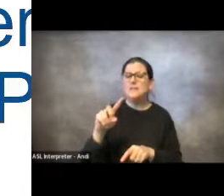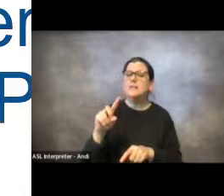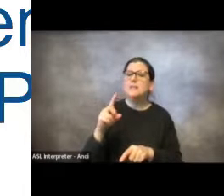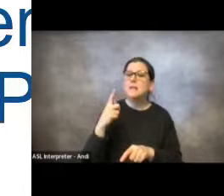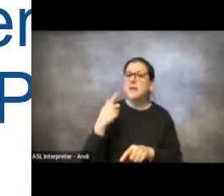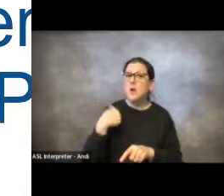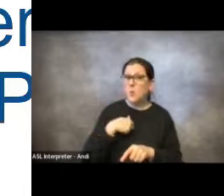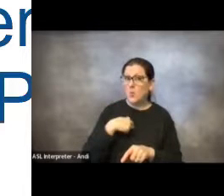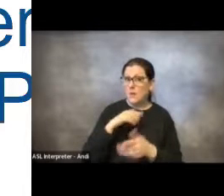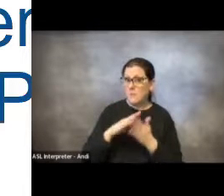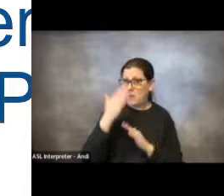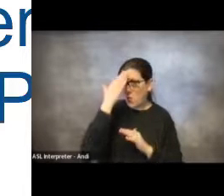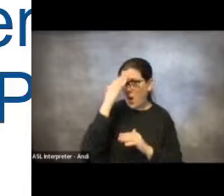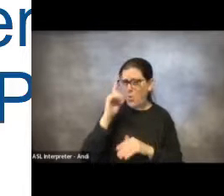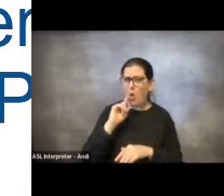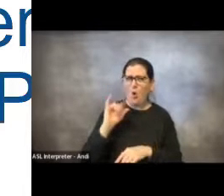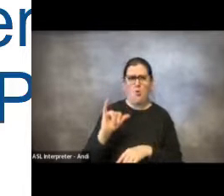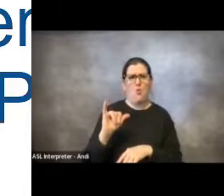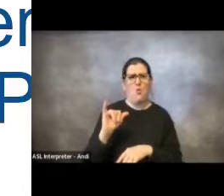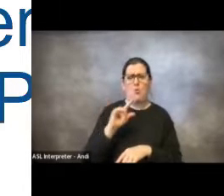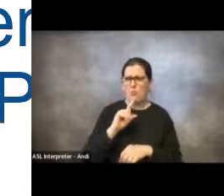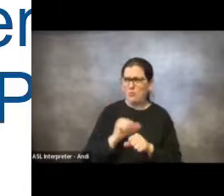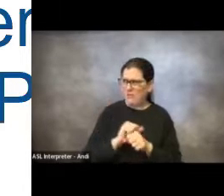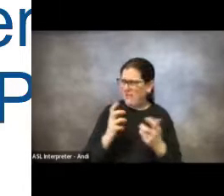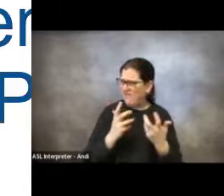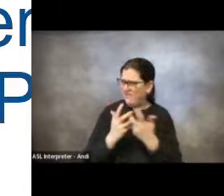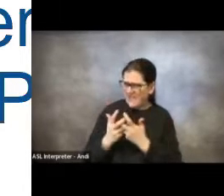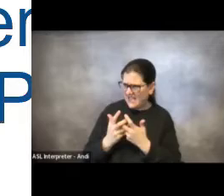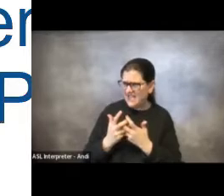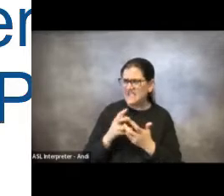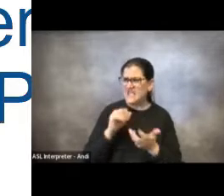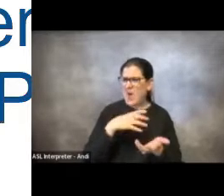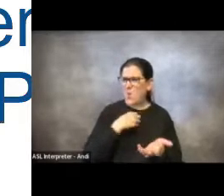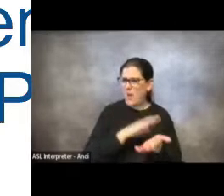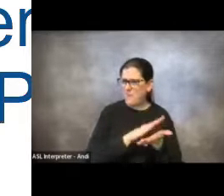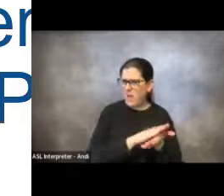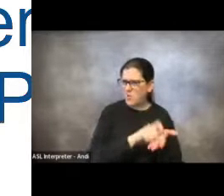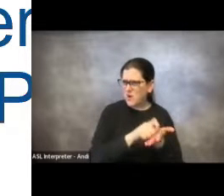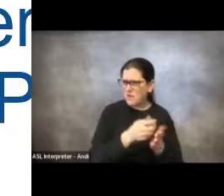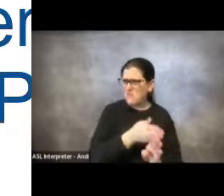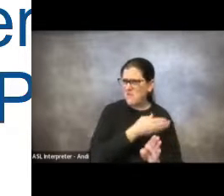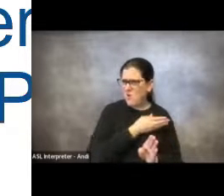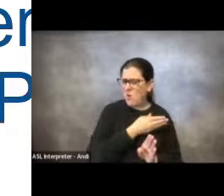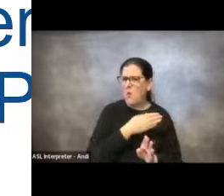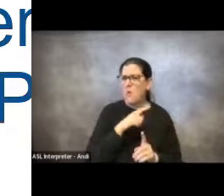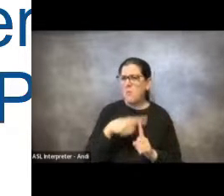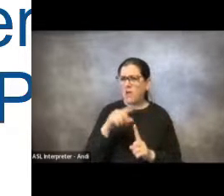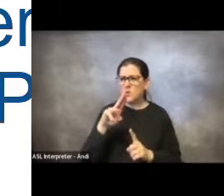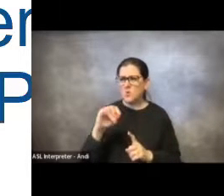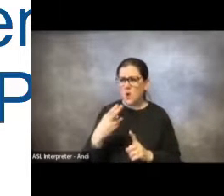really does fit with the white paper that was written in the interest in Utah that would help